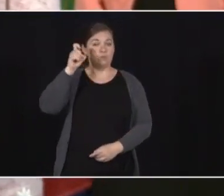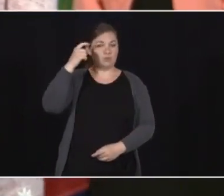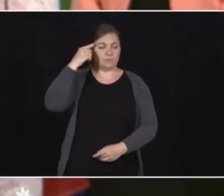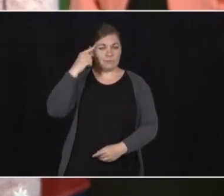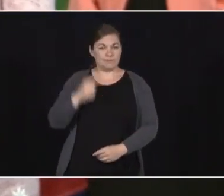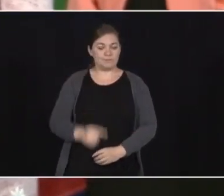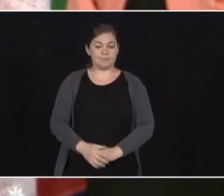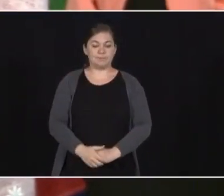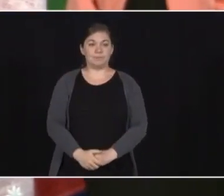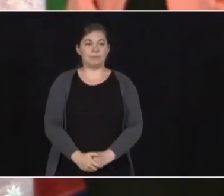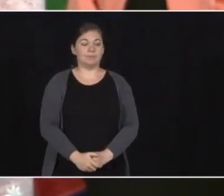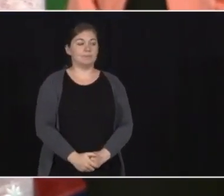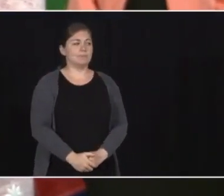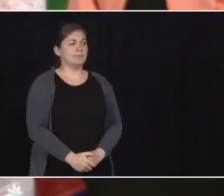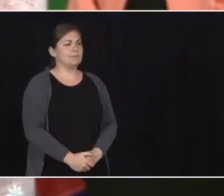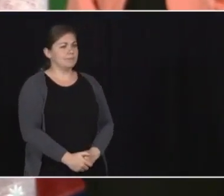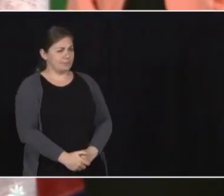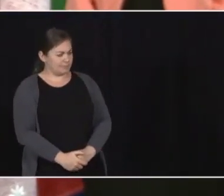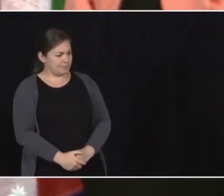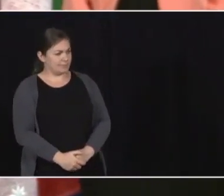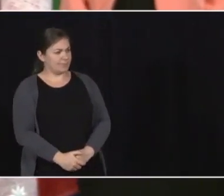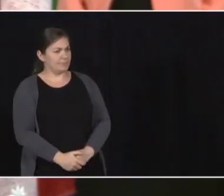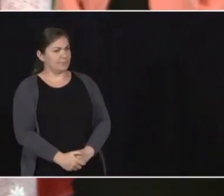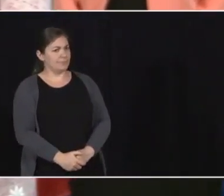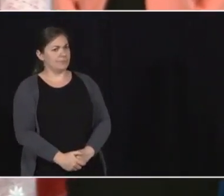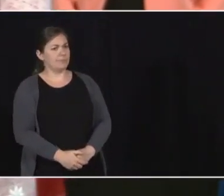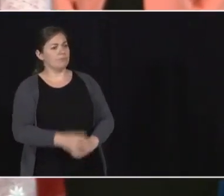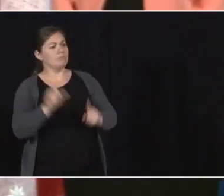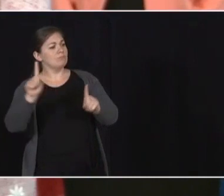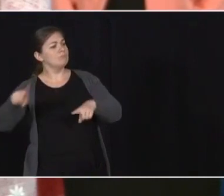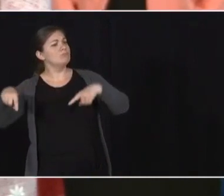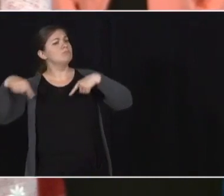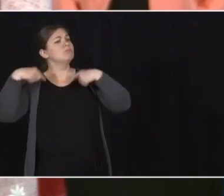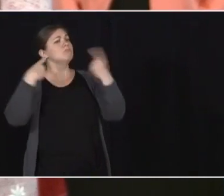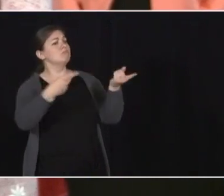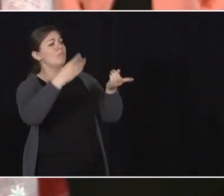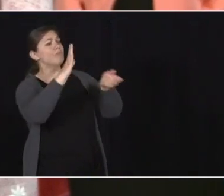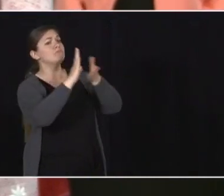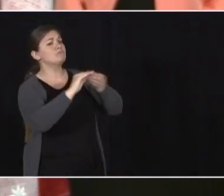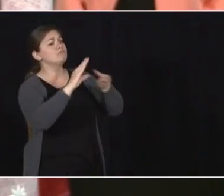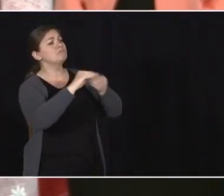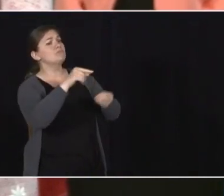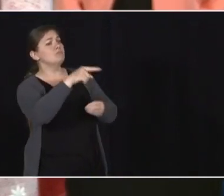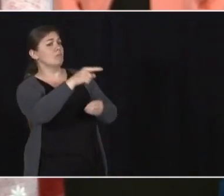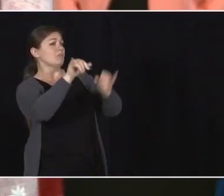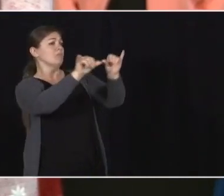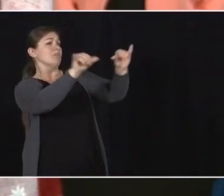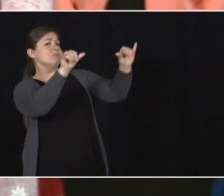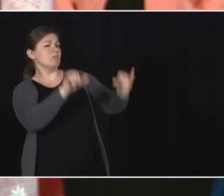premier. Premed, you have spoken at length today about the decades of neglect